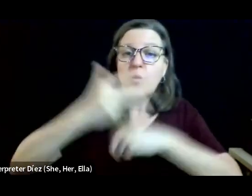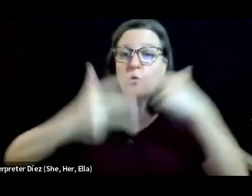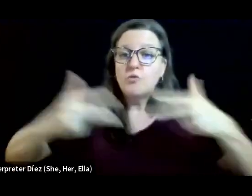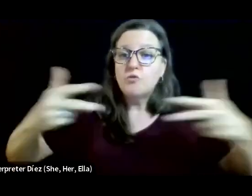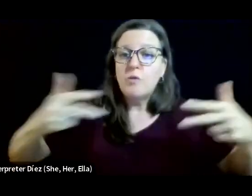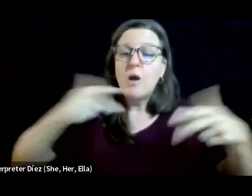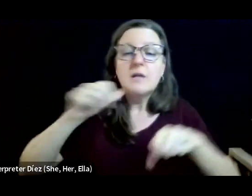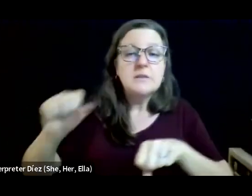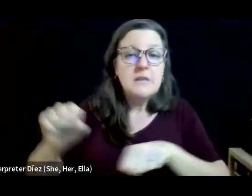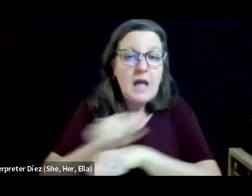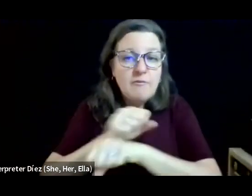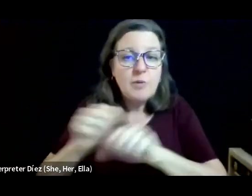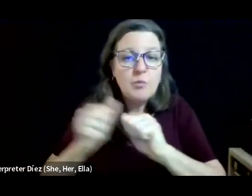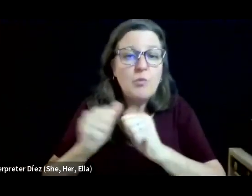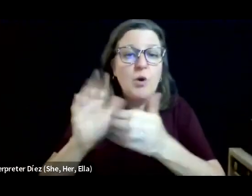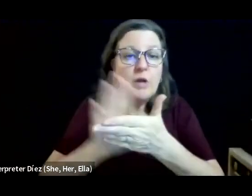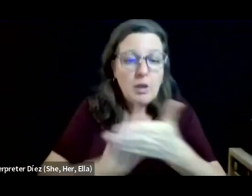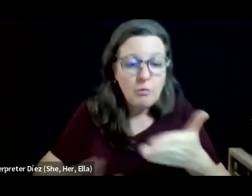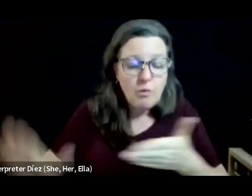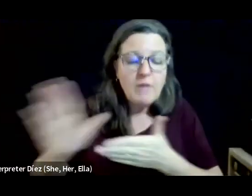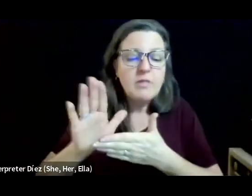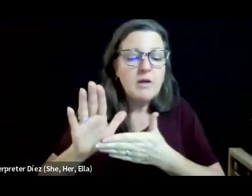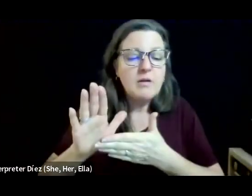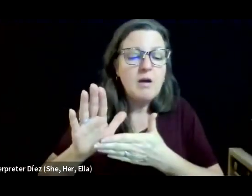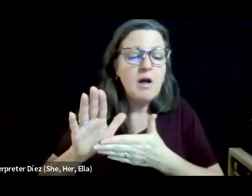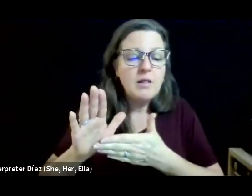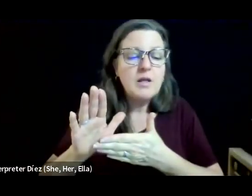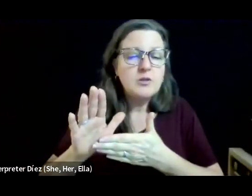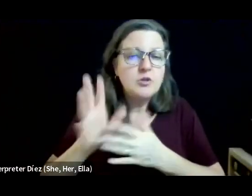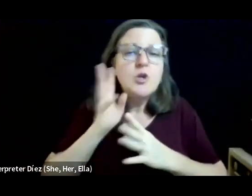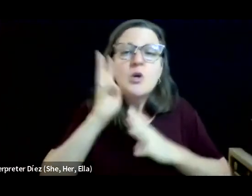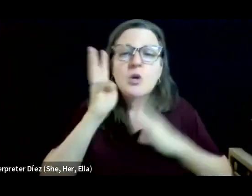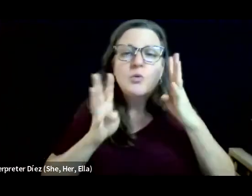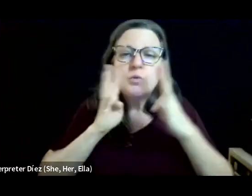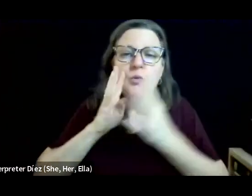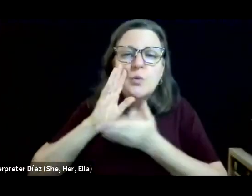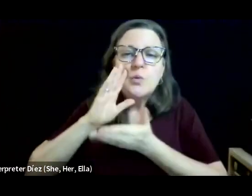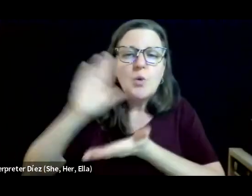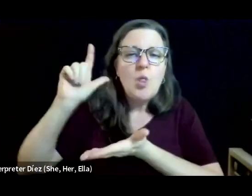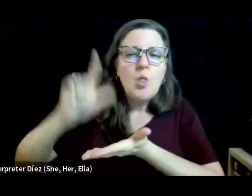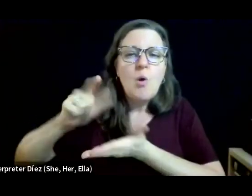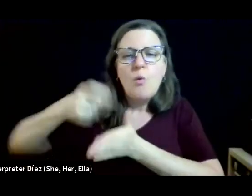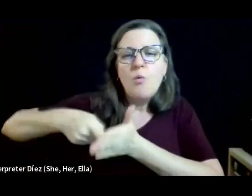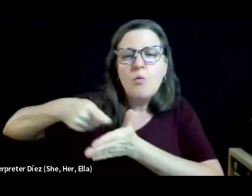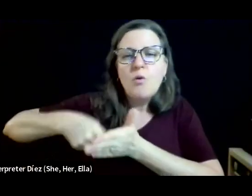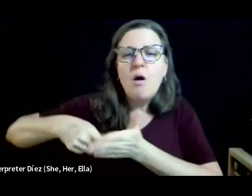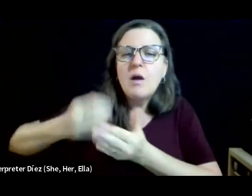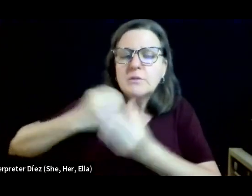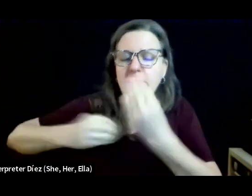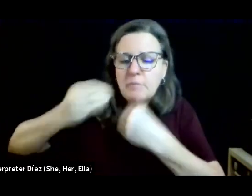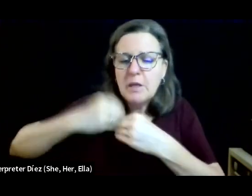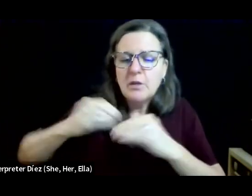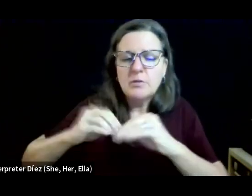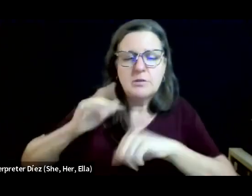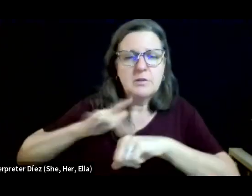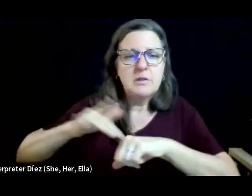the college to put together low-cost meals that are more available to students in their, in their budget as well as employees.